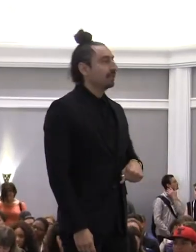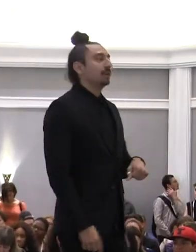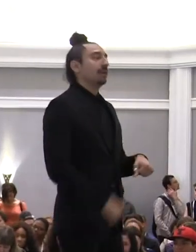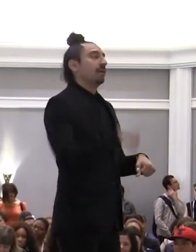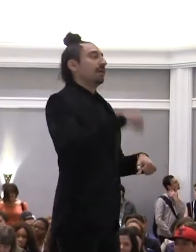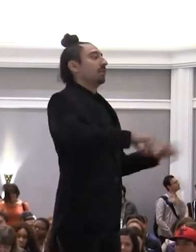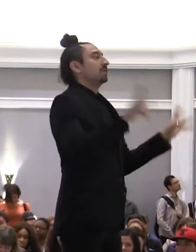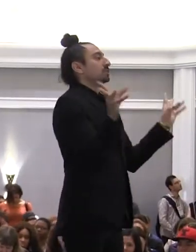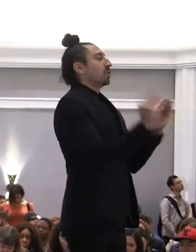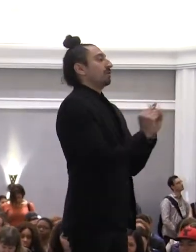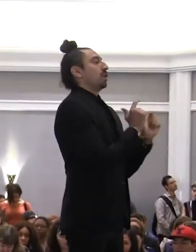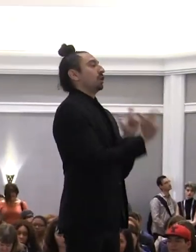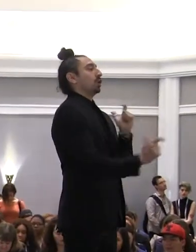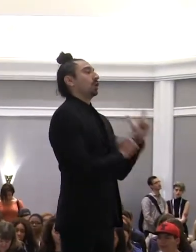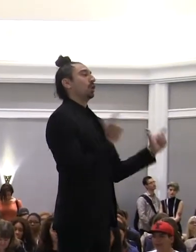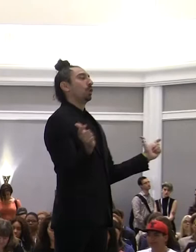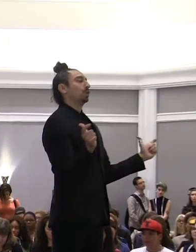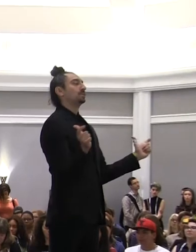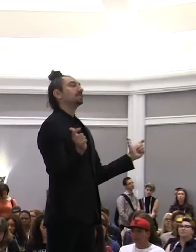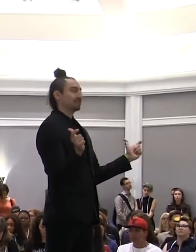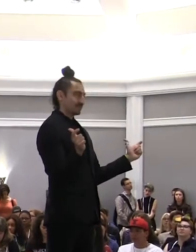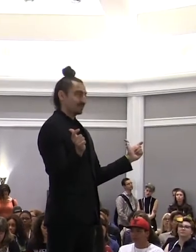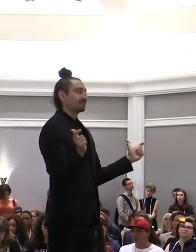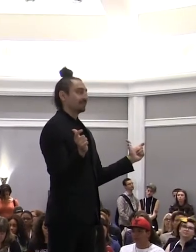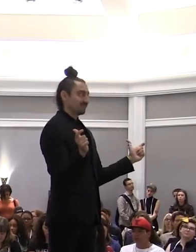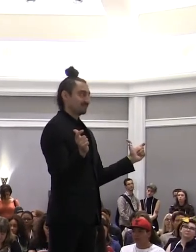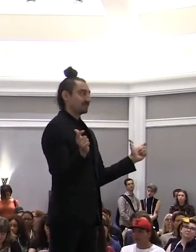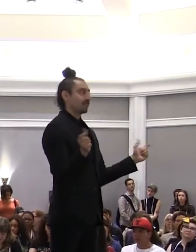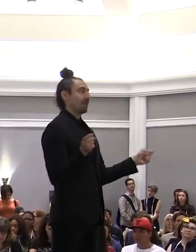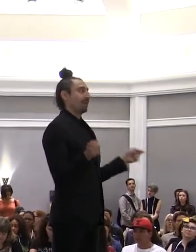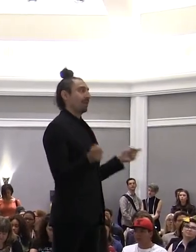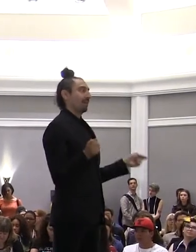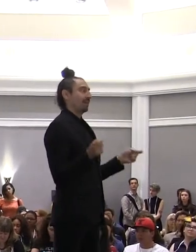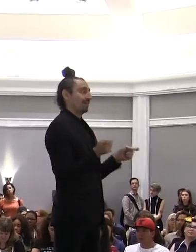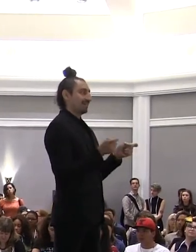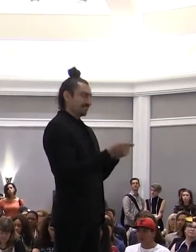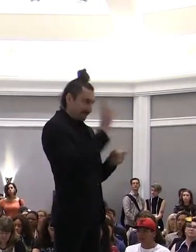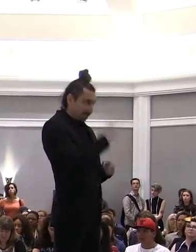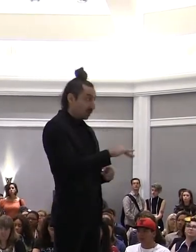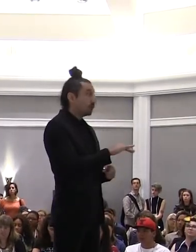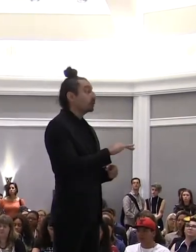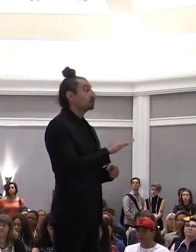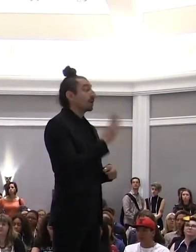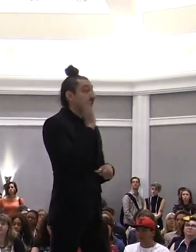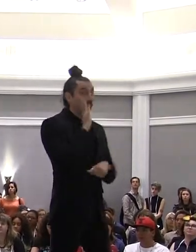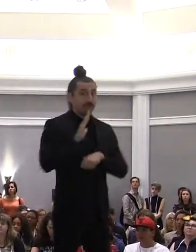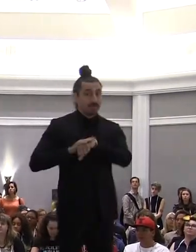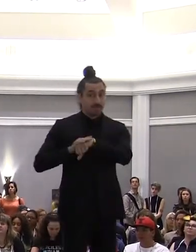So we'd like to take you through the agenda at a gallop. To do that, I'm going to call on some community partners